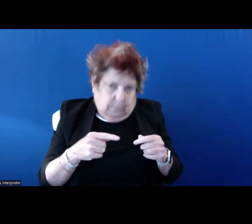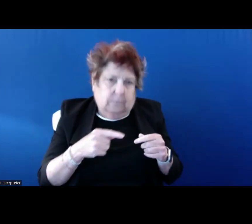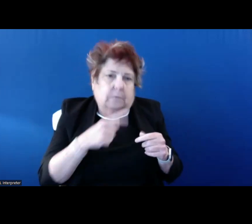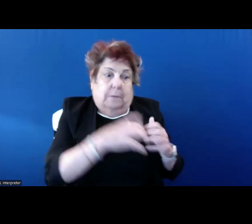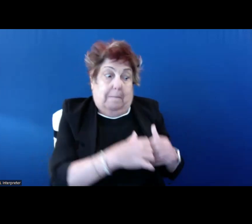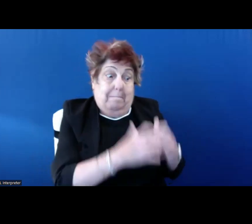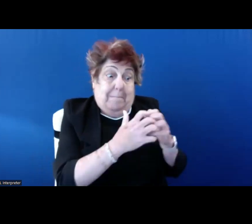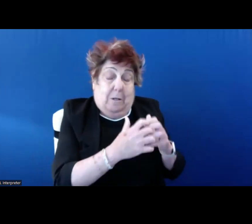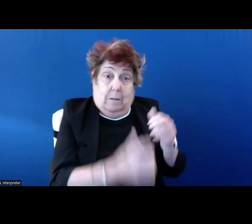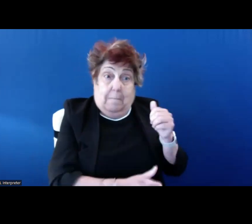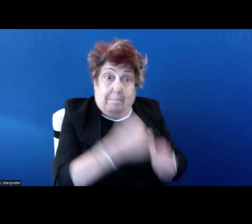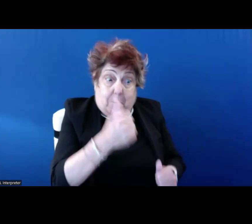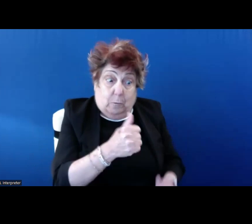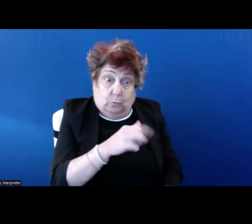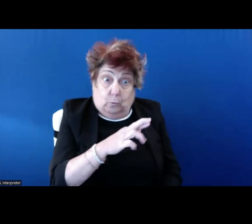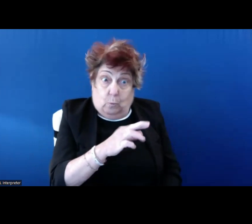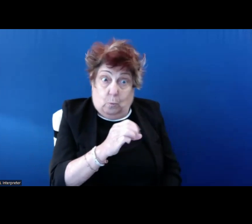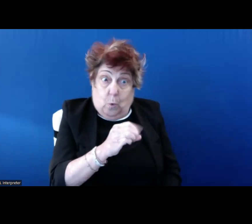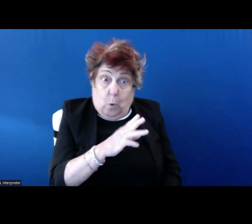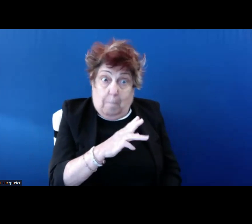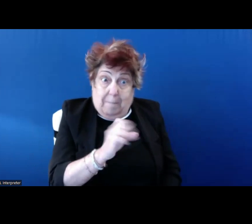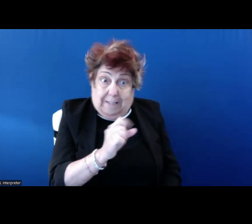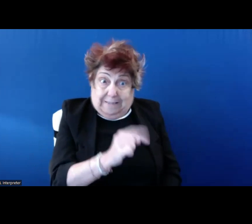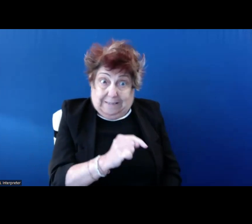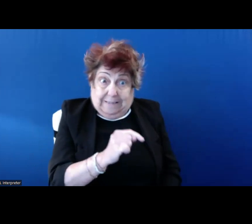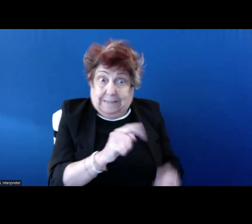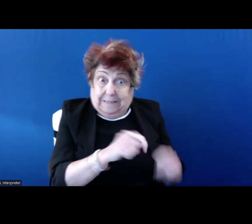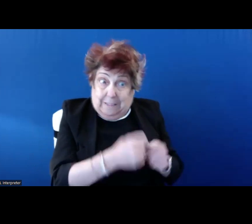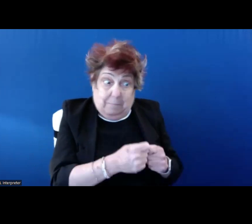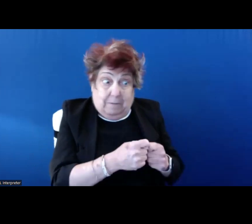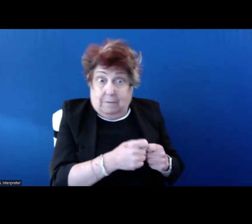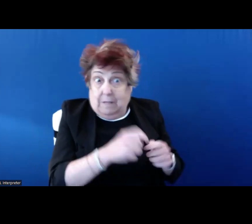can get them to meet their goals and objectives and planned activities.